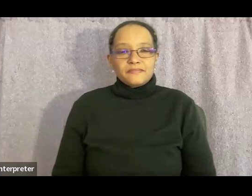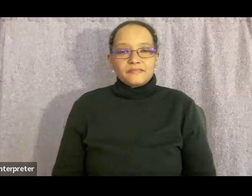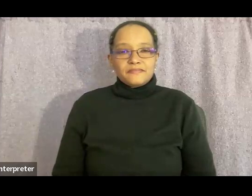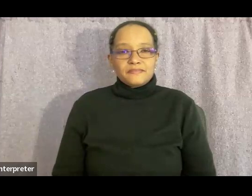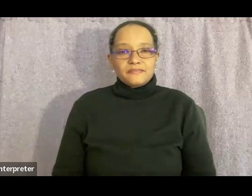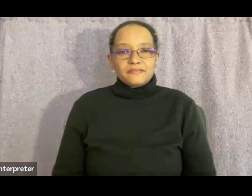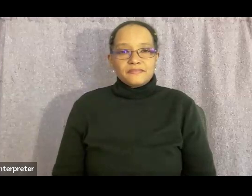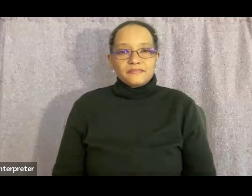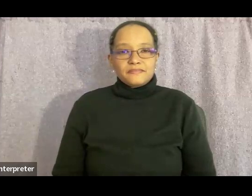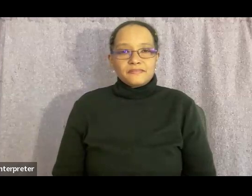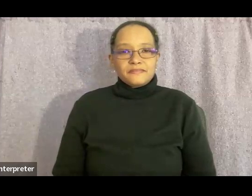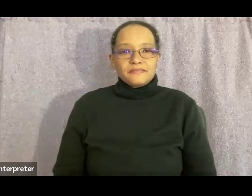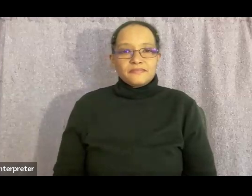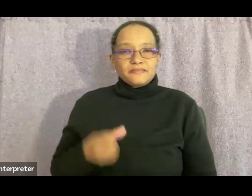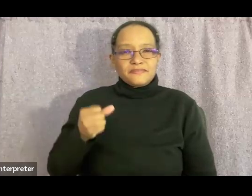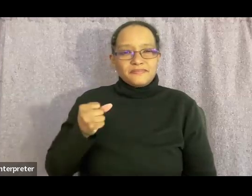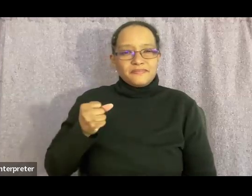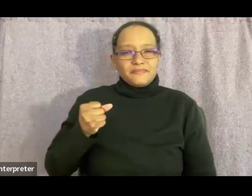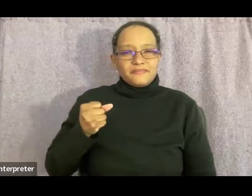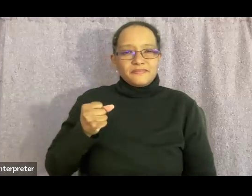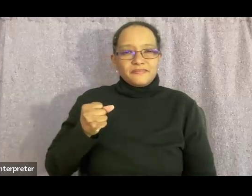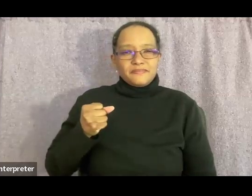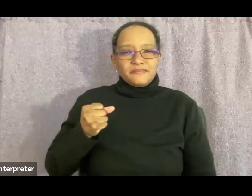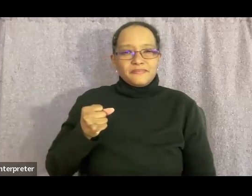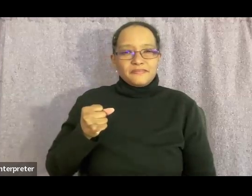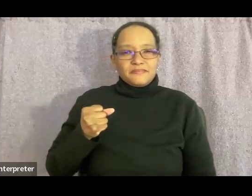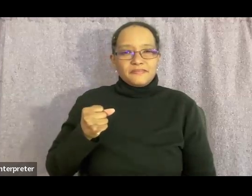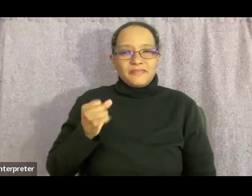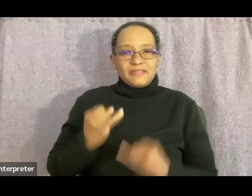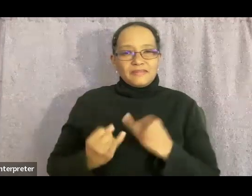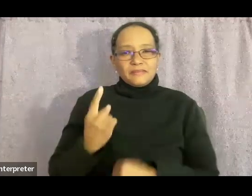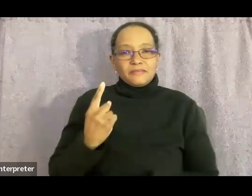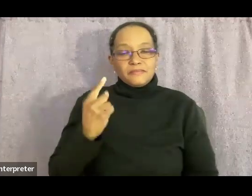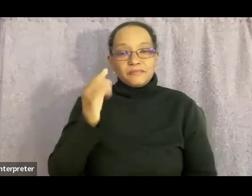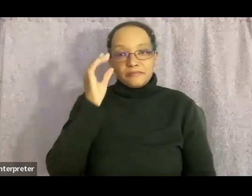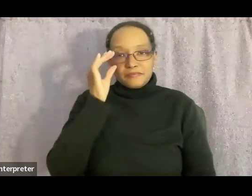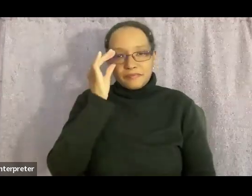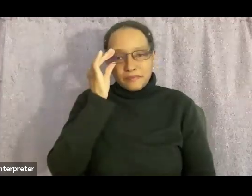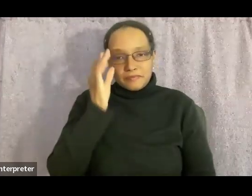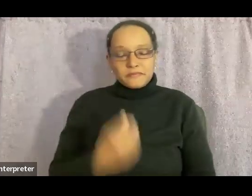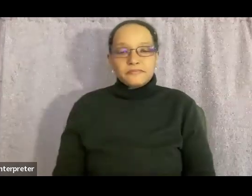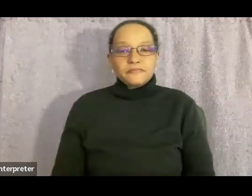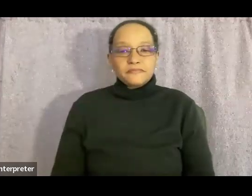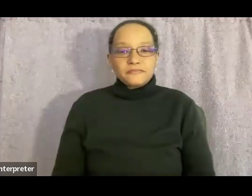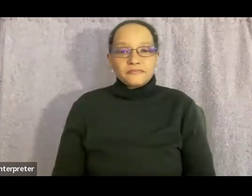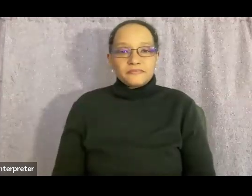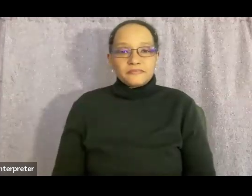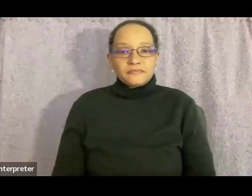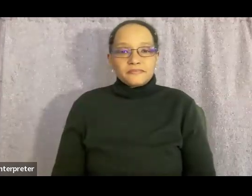Straighten them. Squeeze, squeeze, squeeze. Last one. Bend your elbows. And straighten.